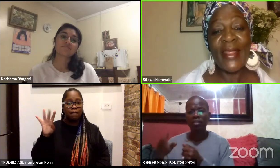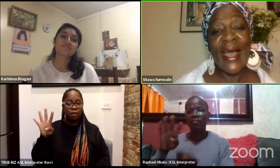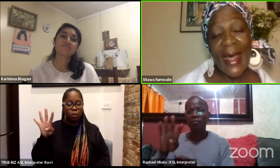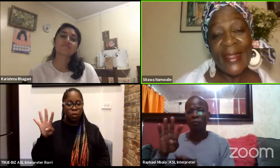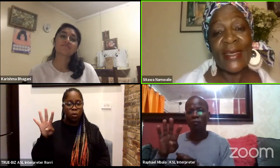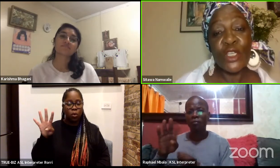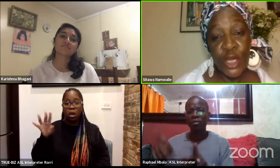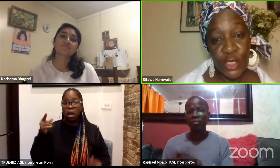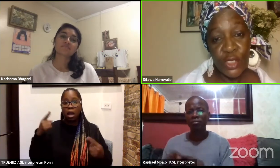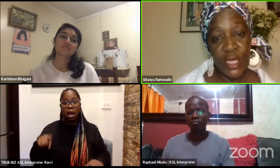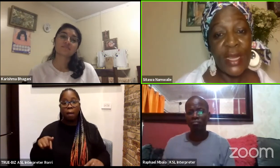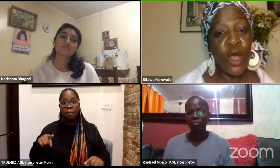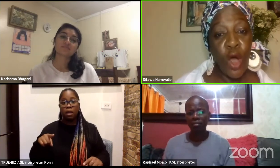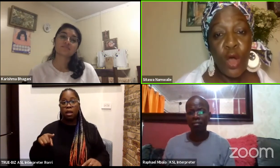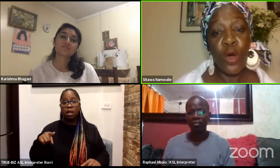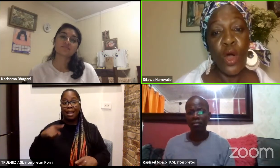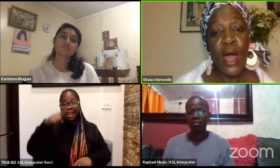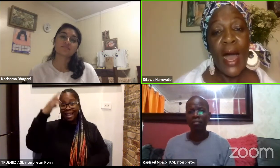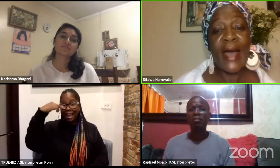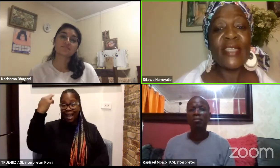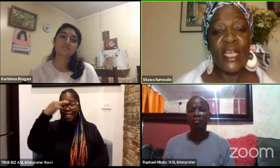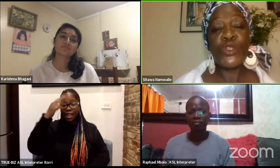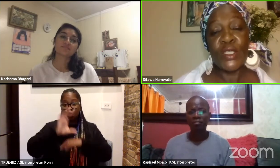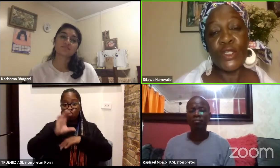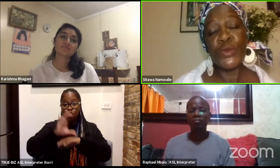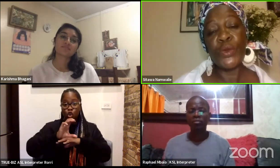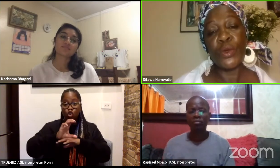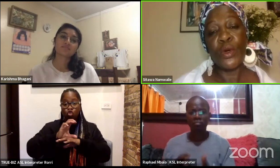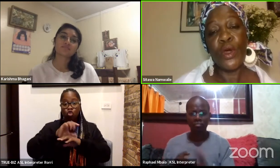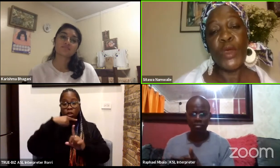by the Catholic church in Congo at age 22